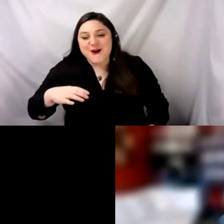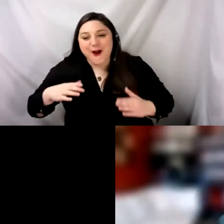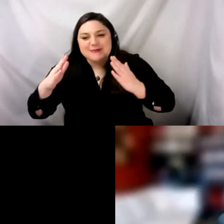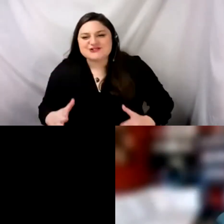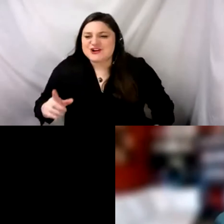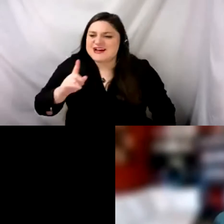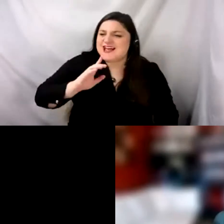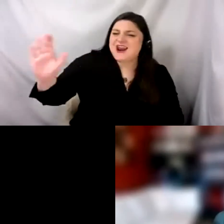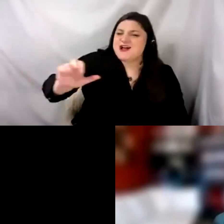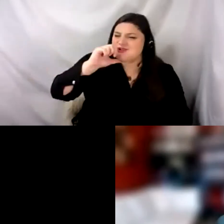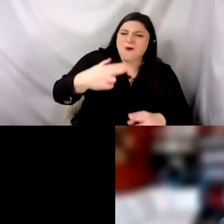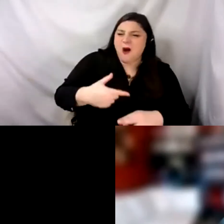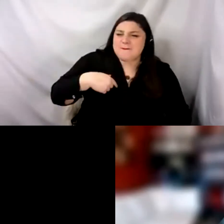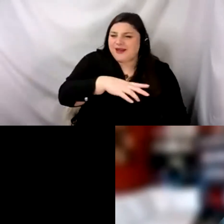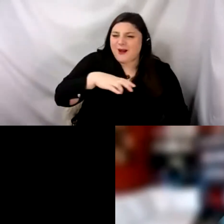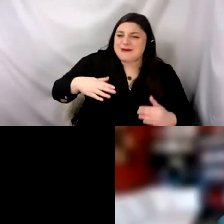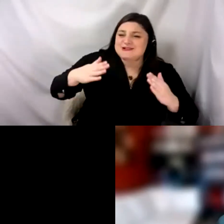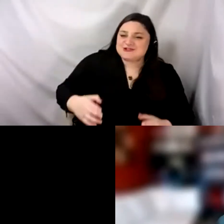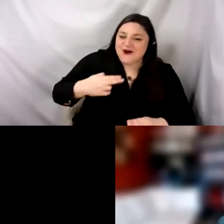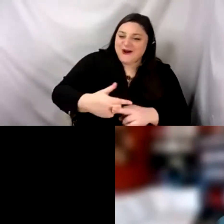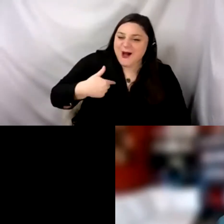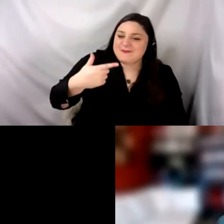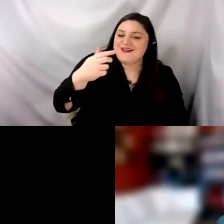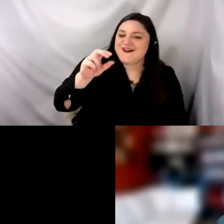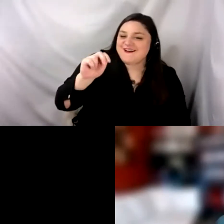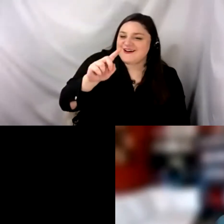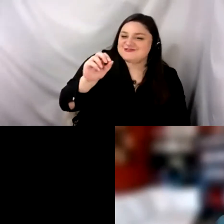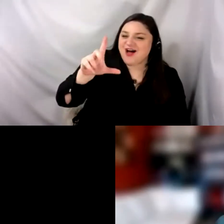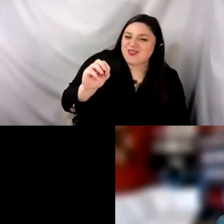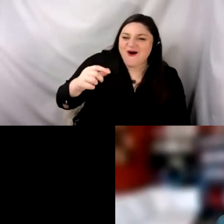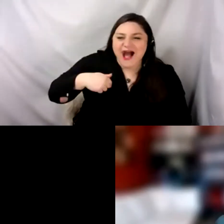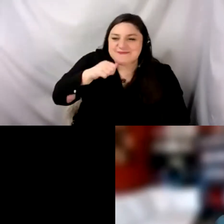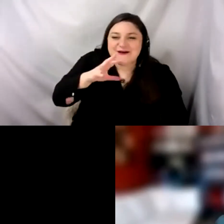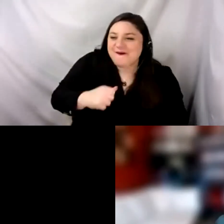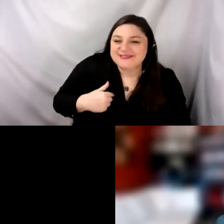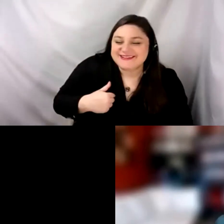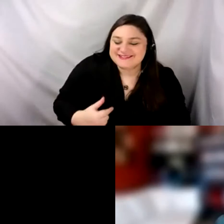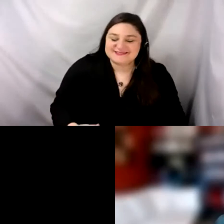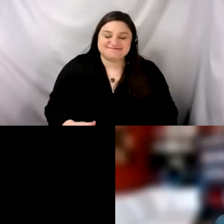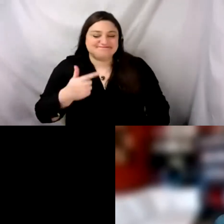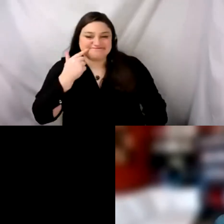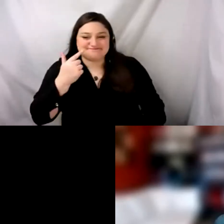Ok. Thank you Gonzalo. (garbled name) giving us some context for how you are approaching this